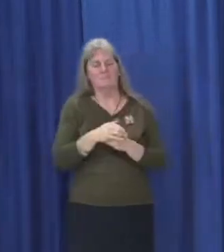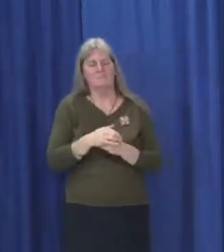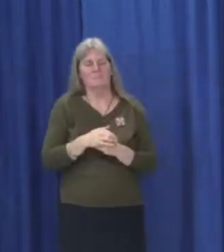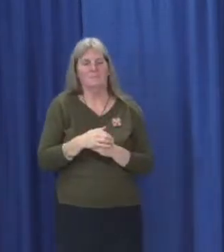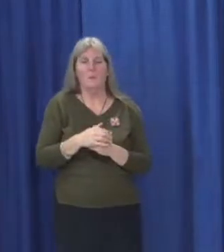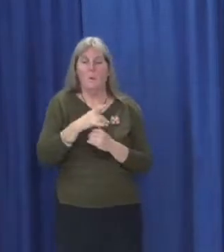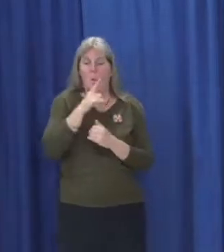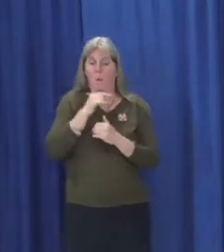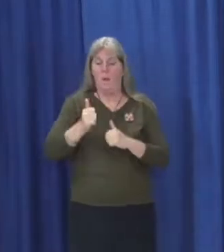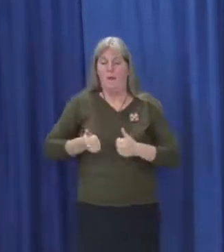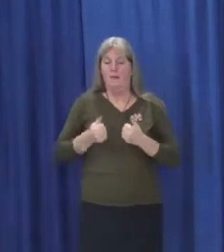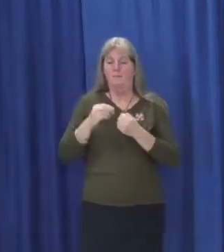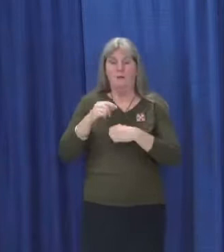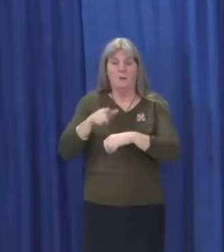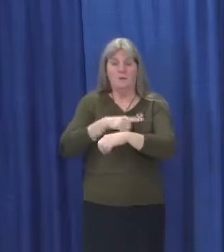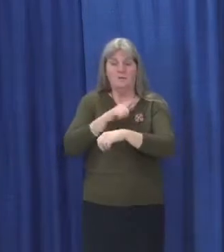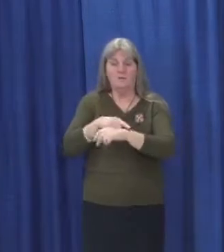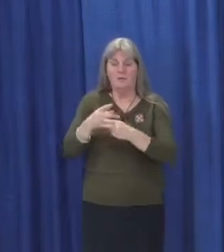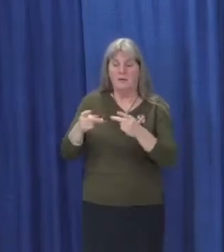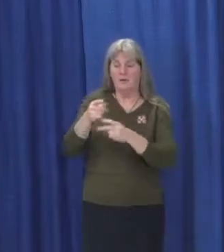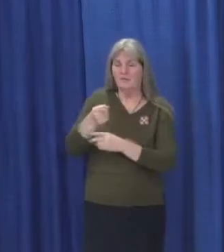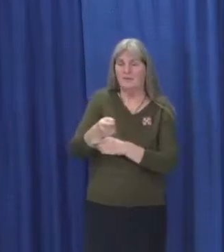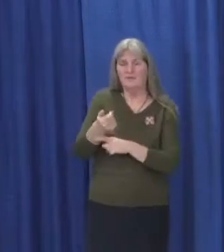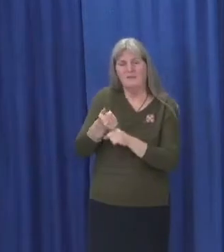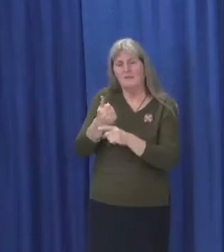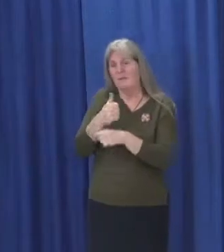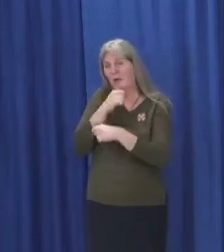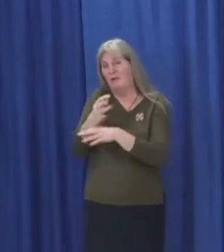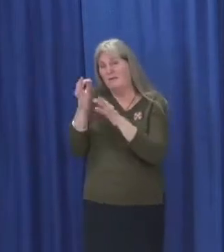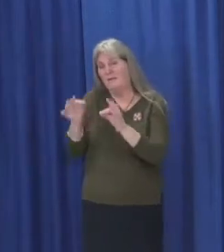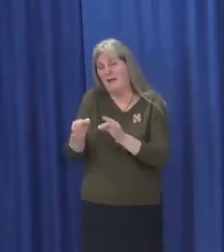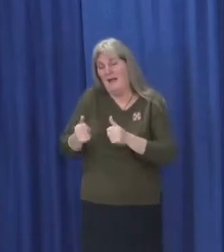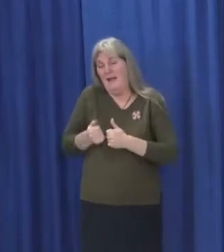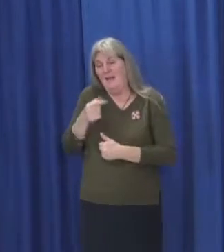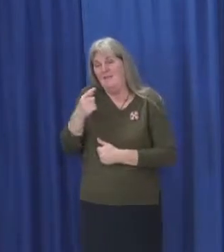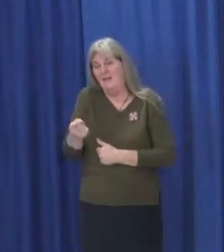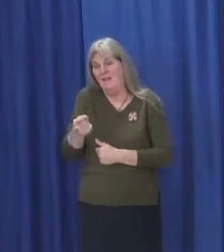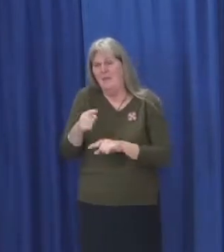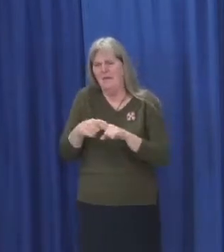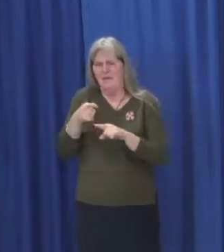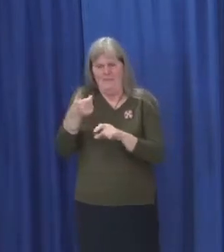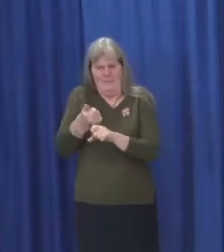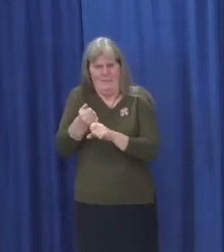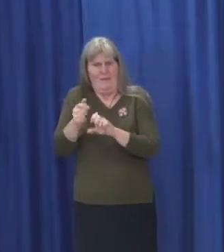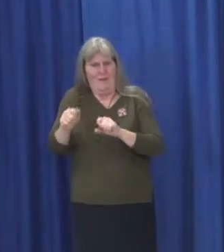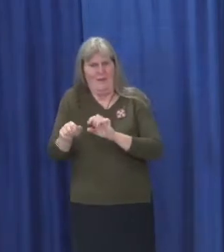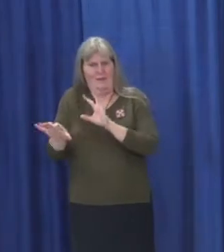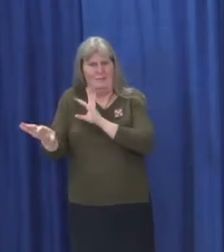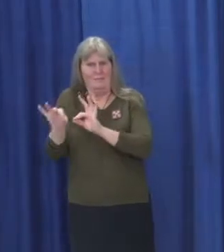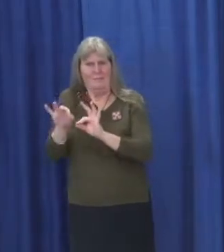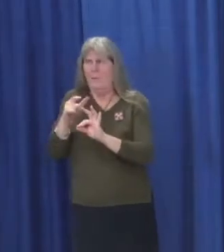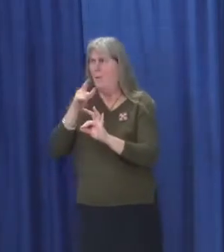Those in long term care facilities may not have chosen to be in care and have little choice over who provides their